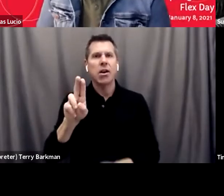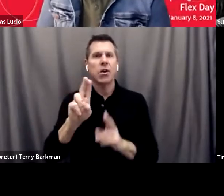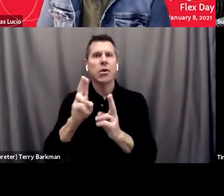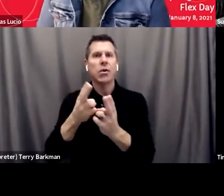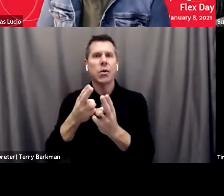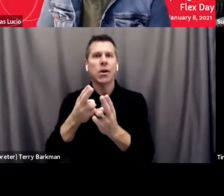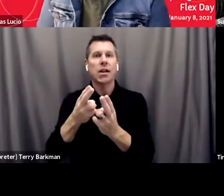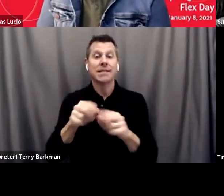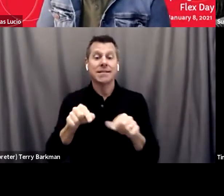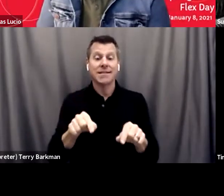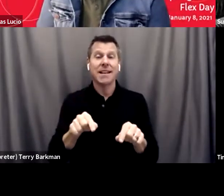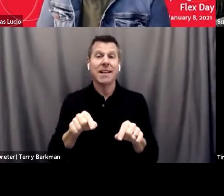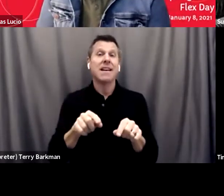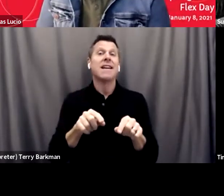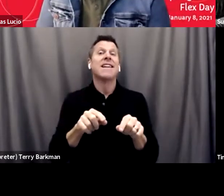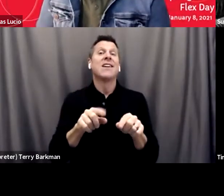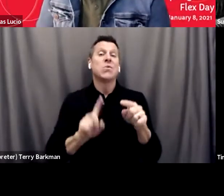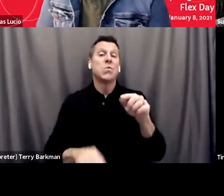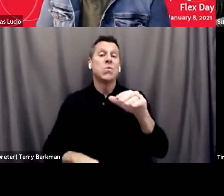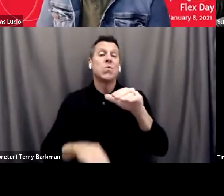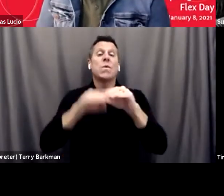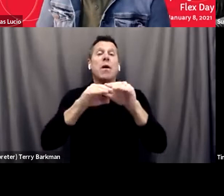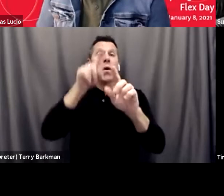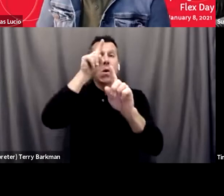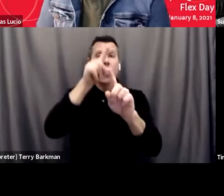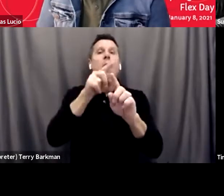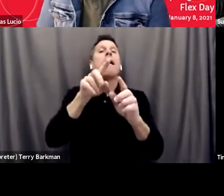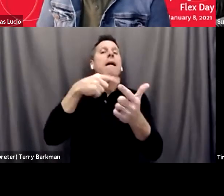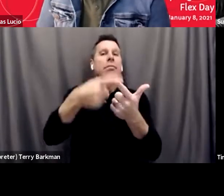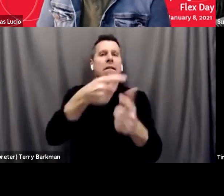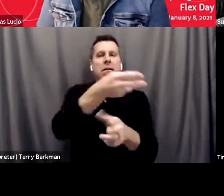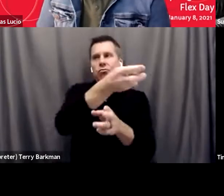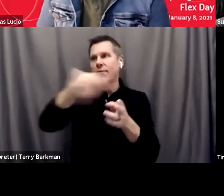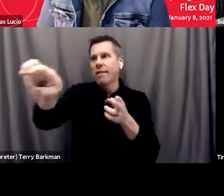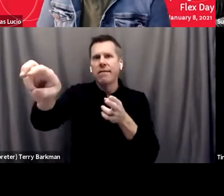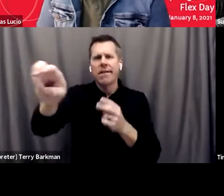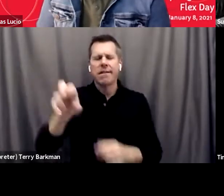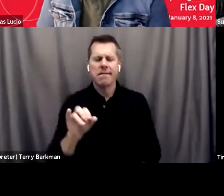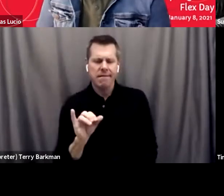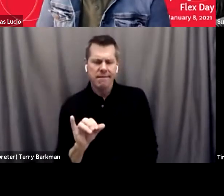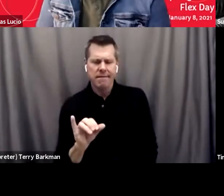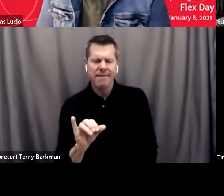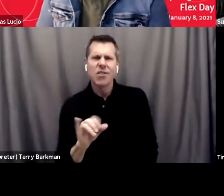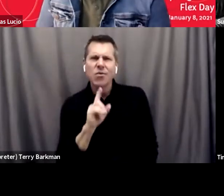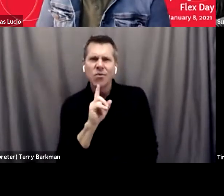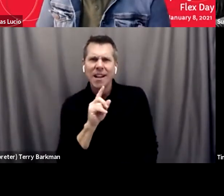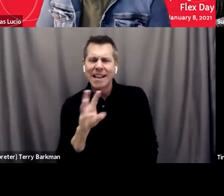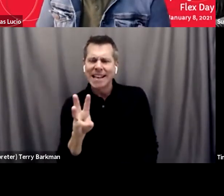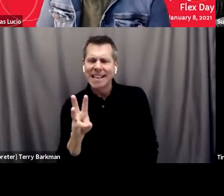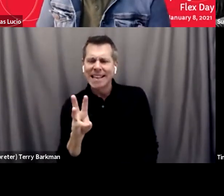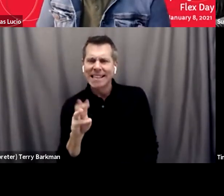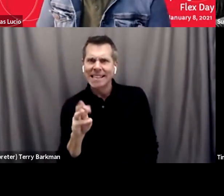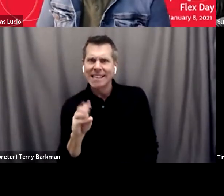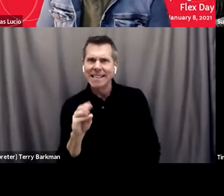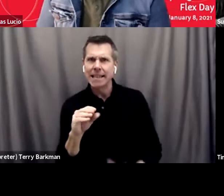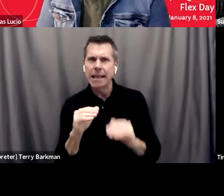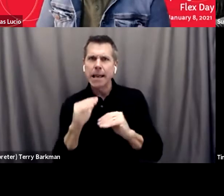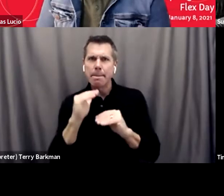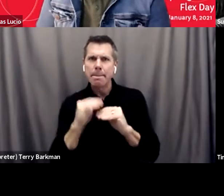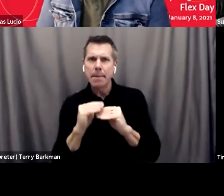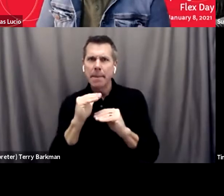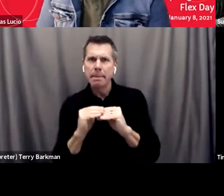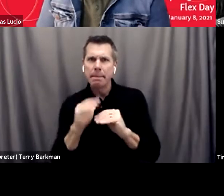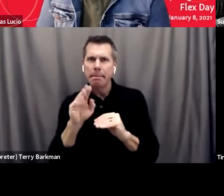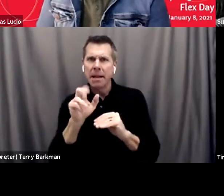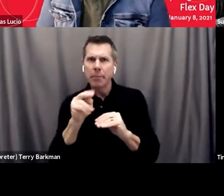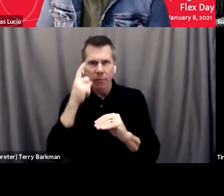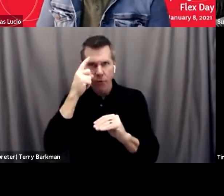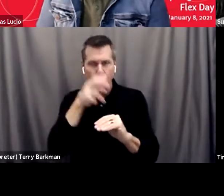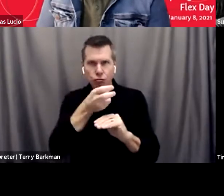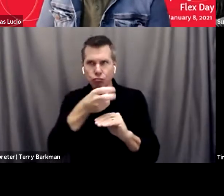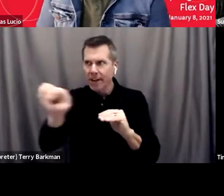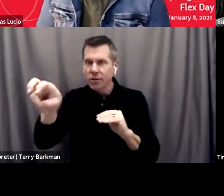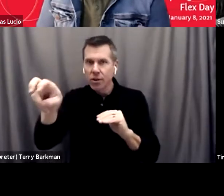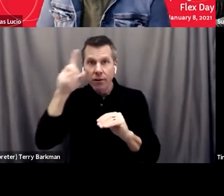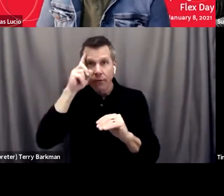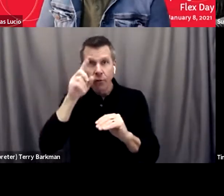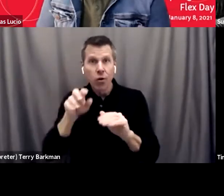goal or before transferring. You know, as you all know, 60 units is the minimum requirement necessary for transfer in for degree, in many